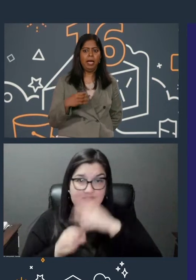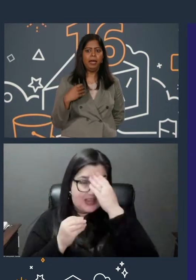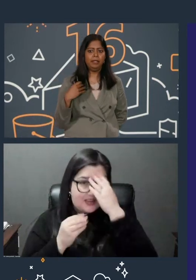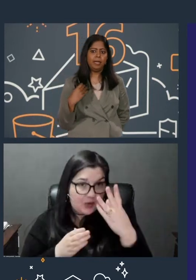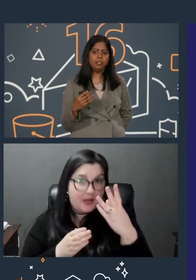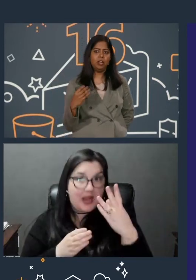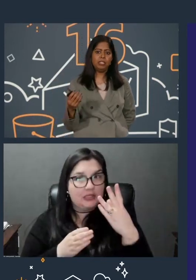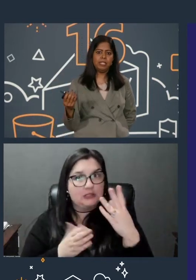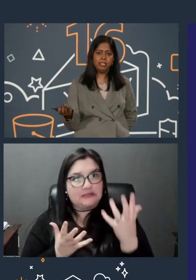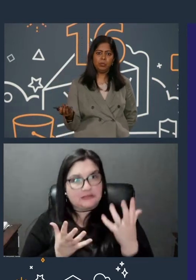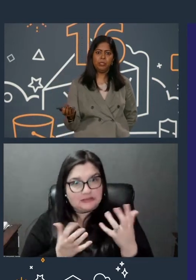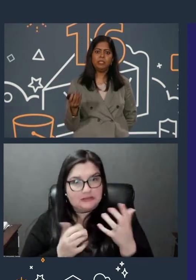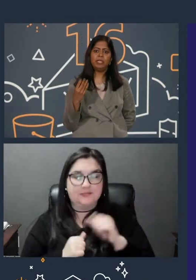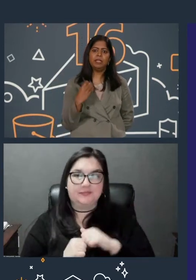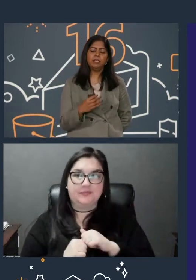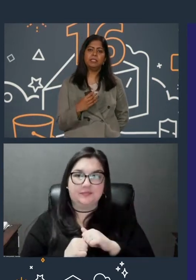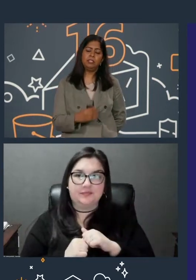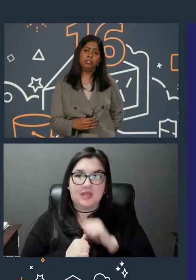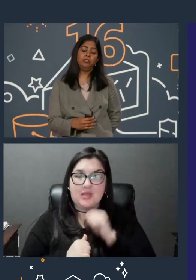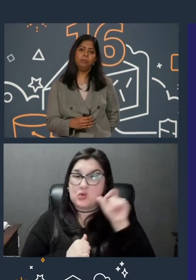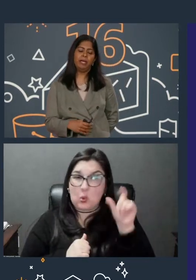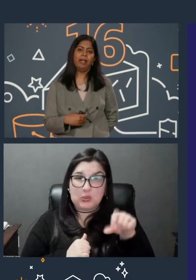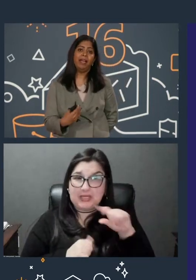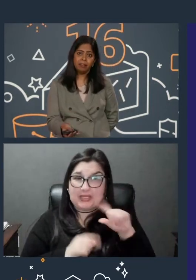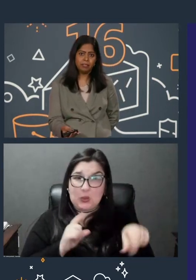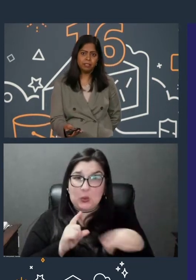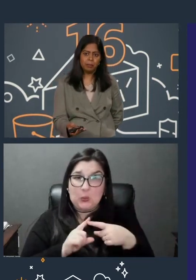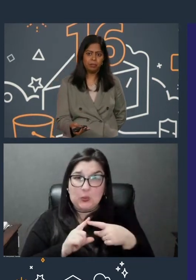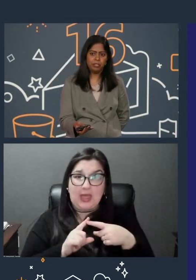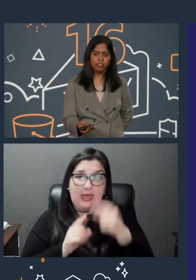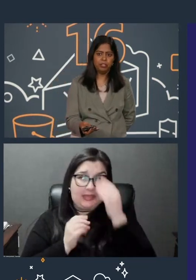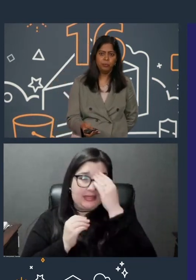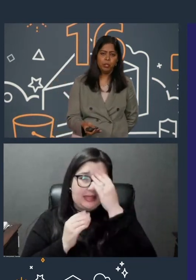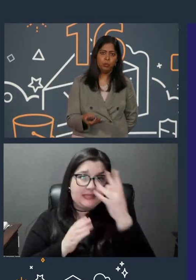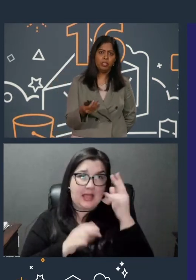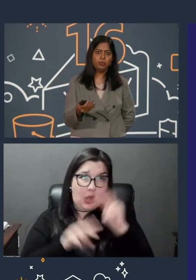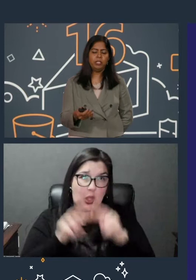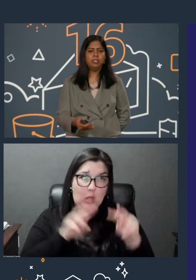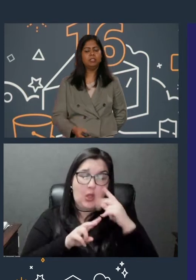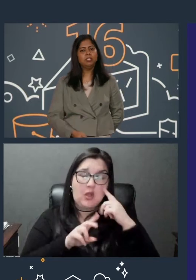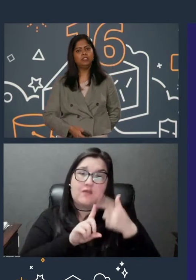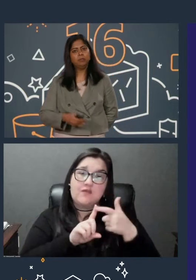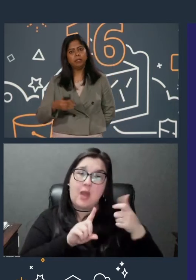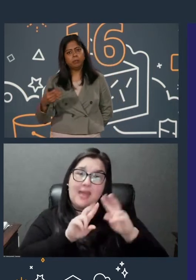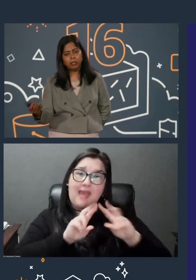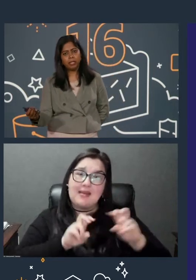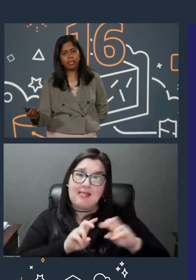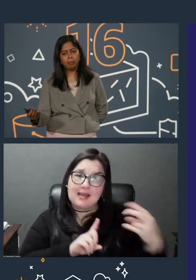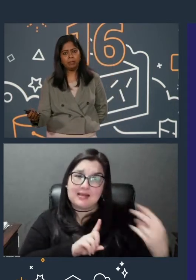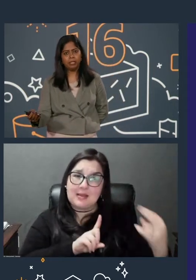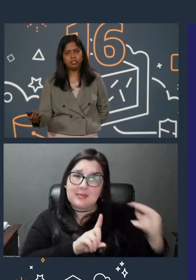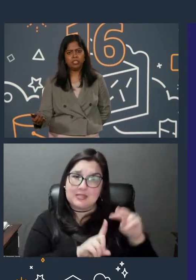And that is not needed when this data is consumed by an analytics application. Whereas when it is consumed by a marketing application,